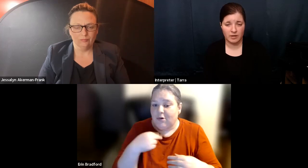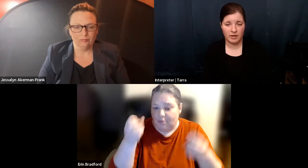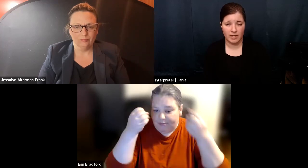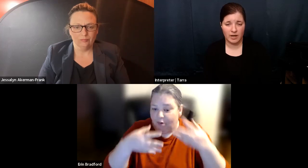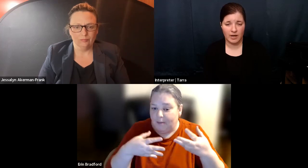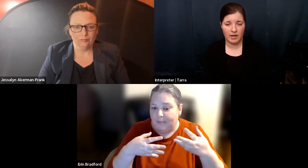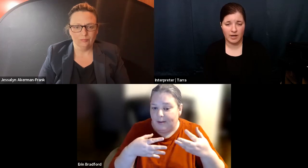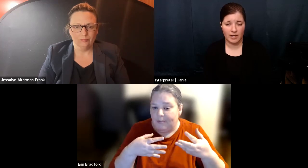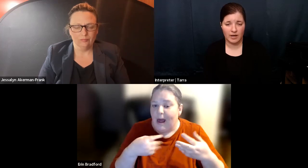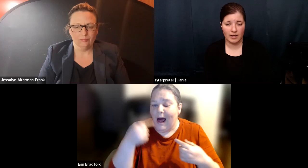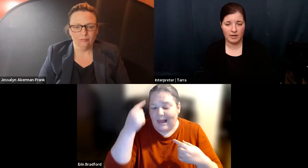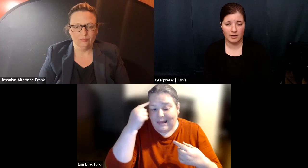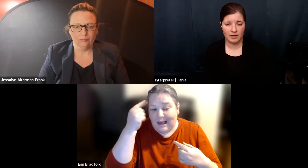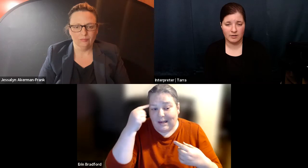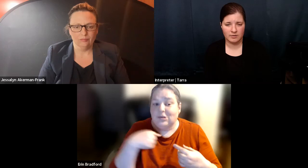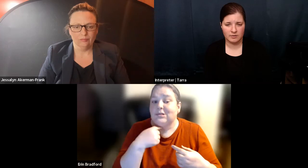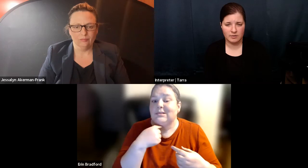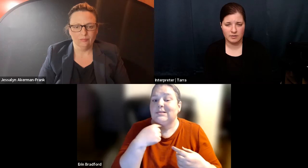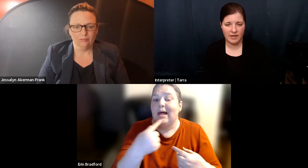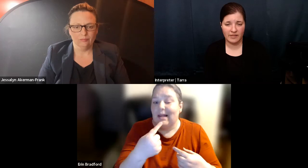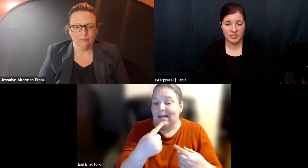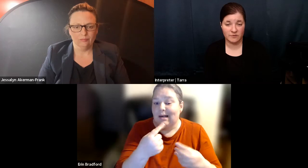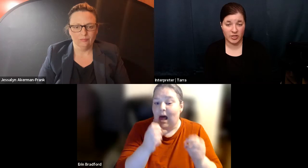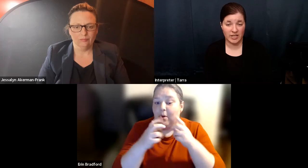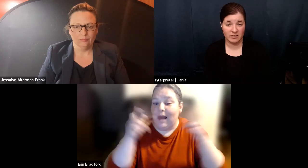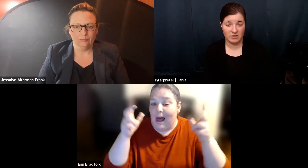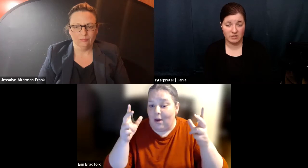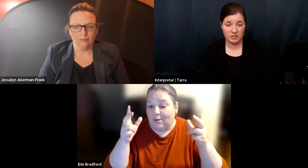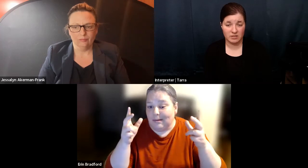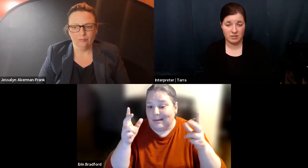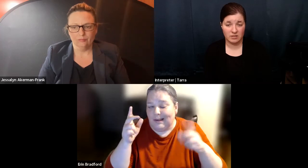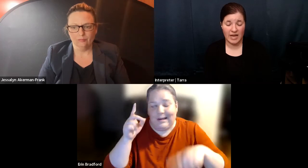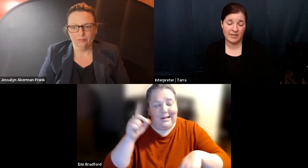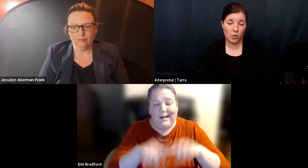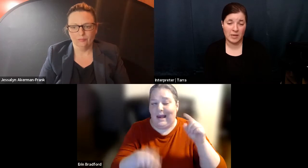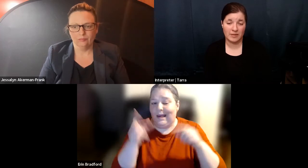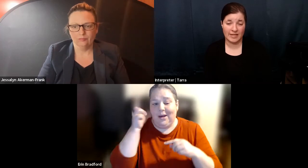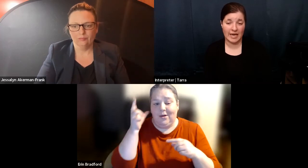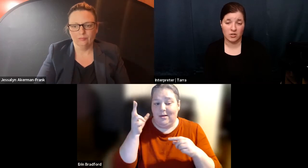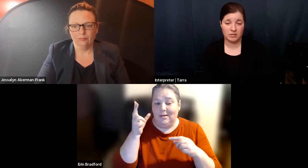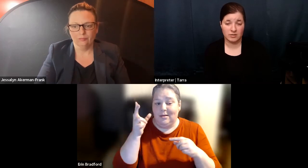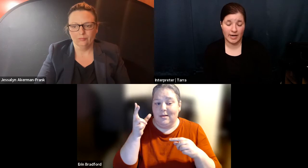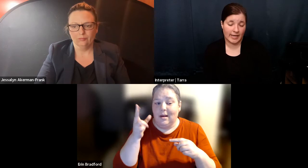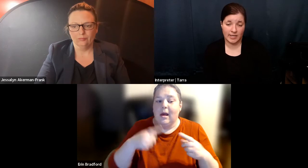And then I sit down, so I watch the driver, and, so, I'll keep an eye on